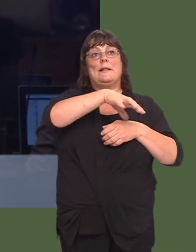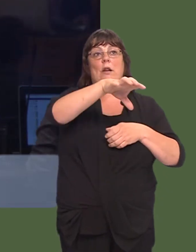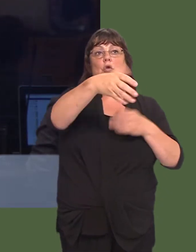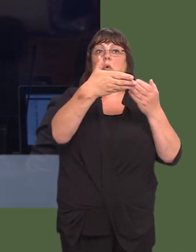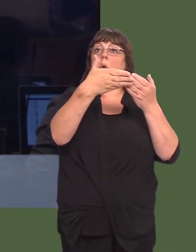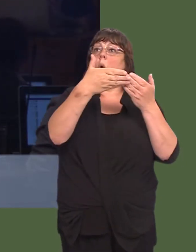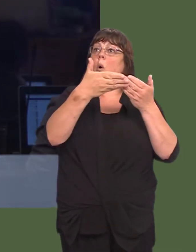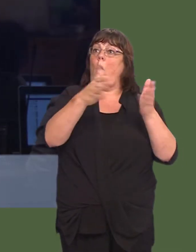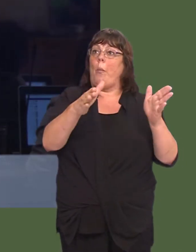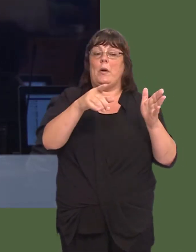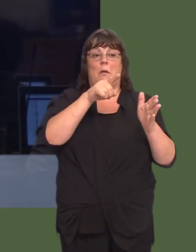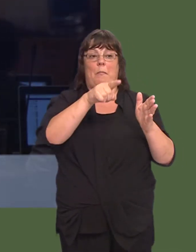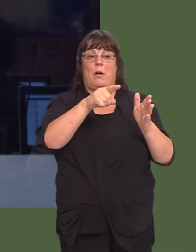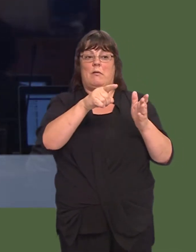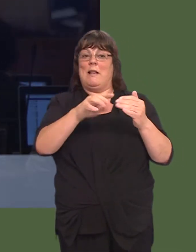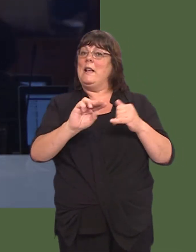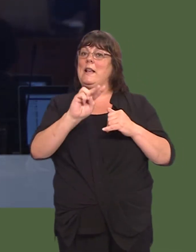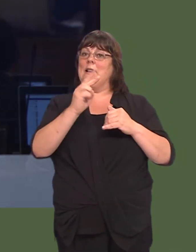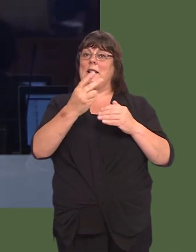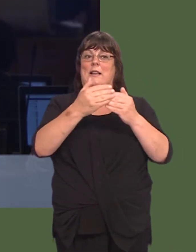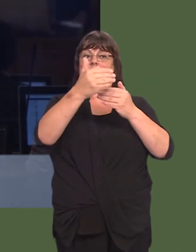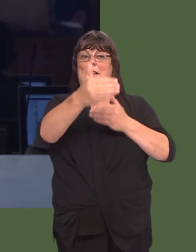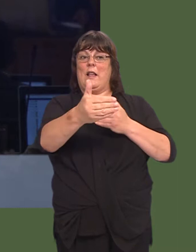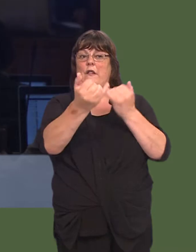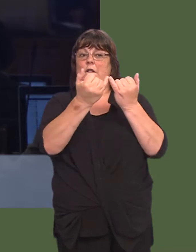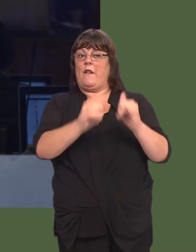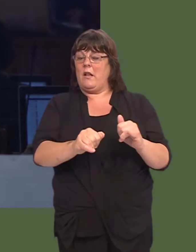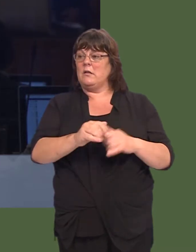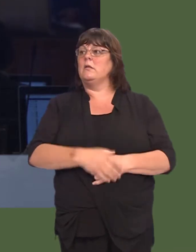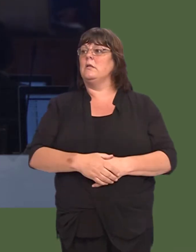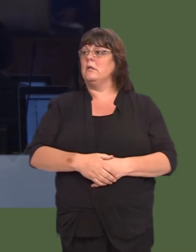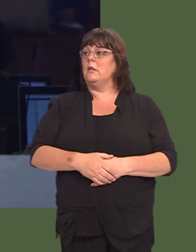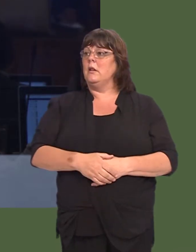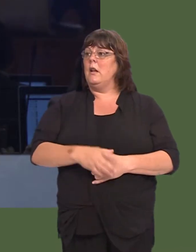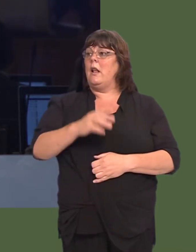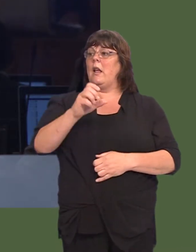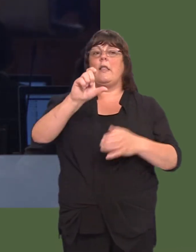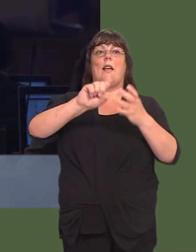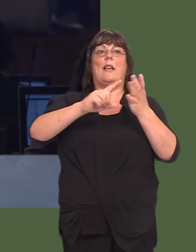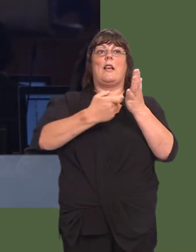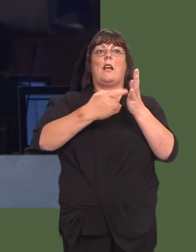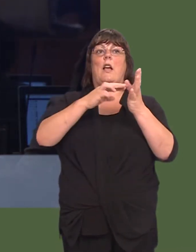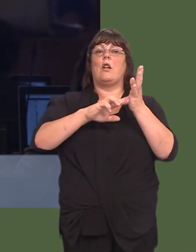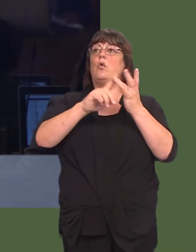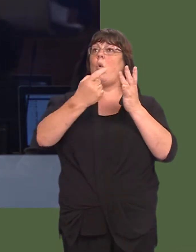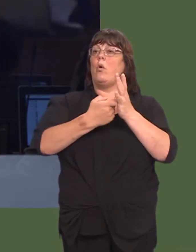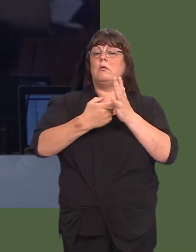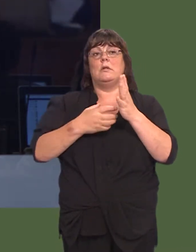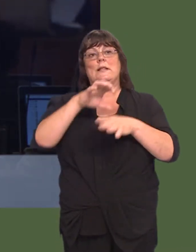of certain stations that failed to make the second stage feel aggrieved, and these include members of the Carno station action group.